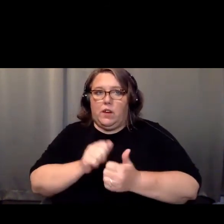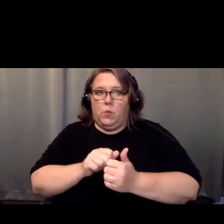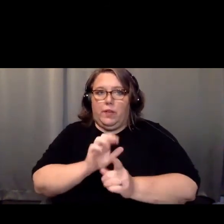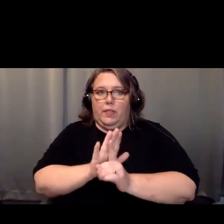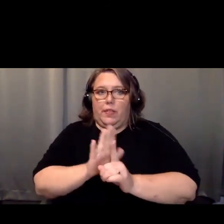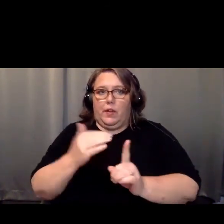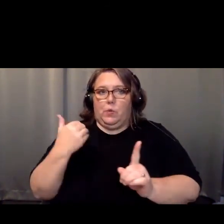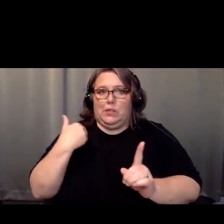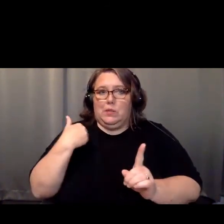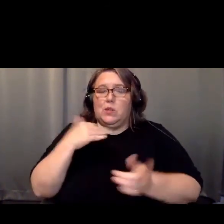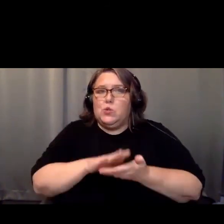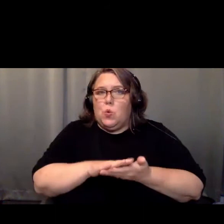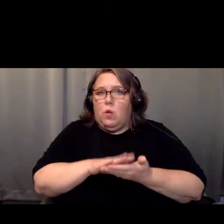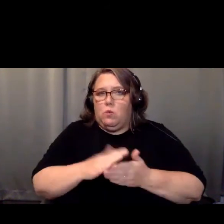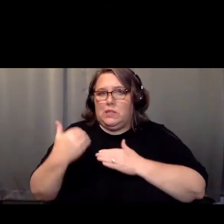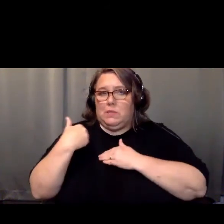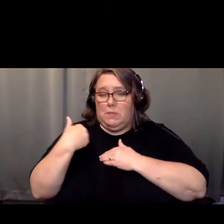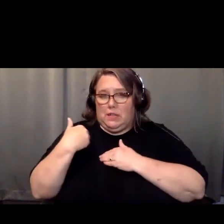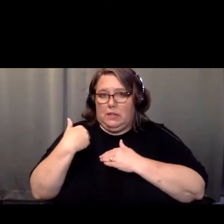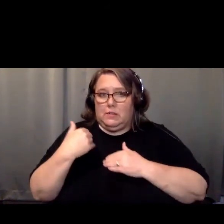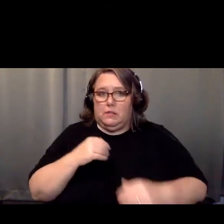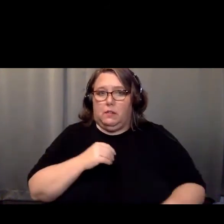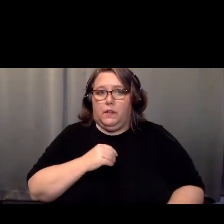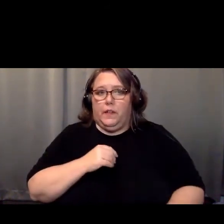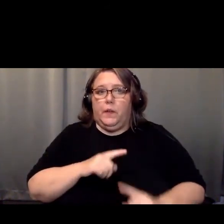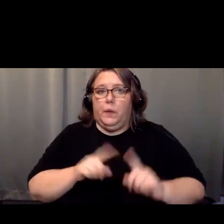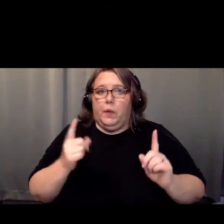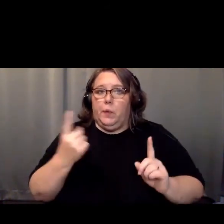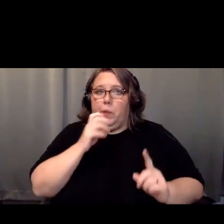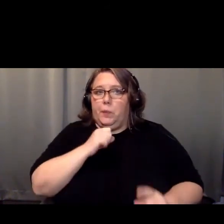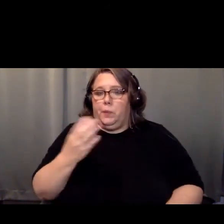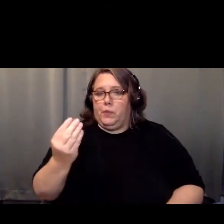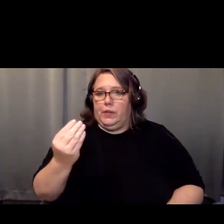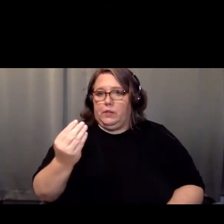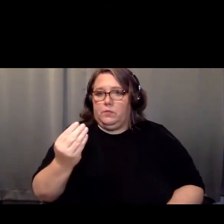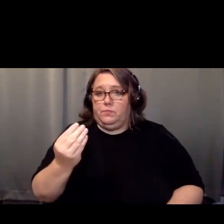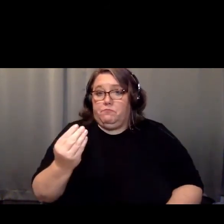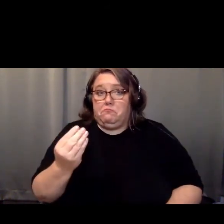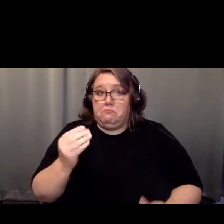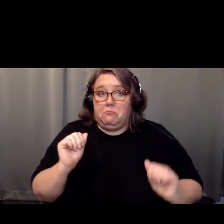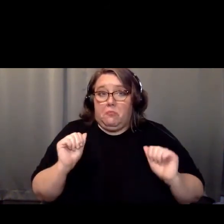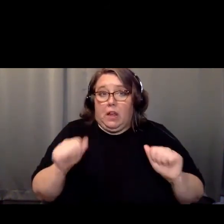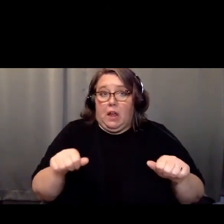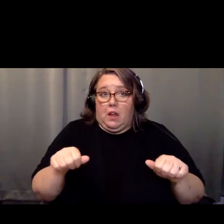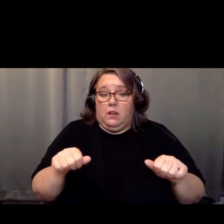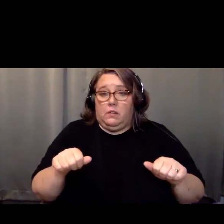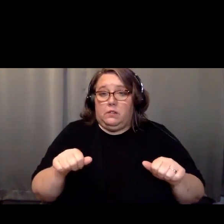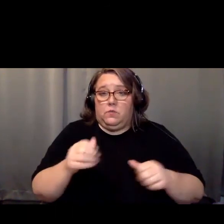as far as school is concerned, but someone that is 14 years old, they can receive services through VR